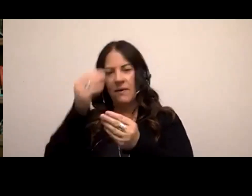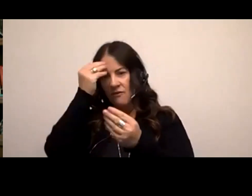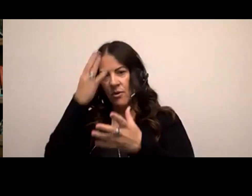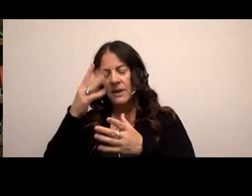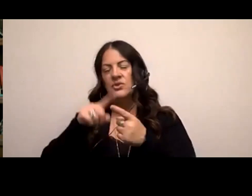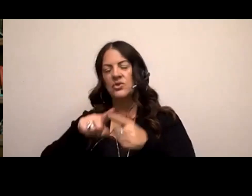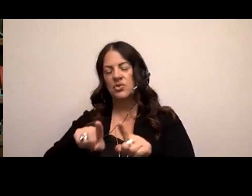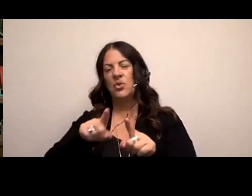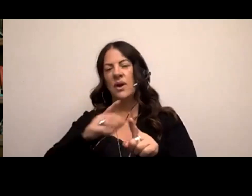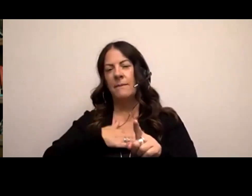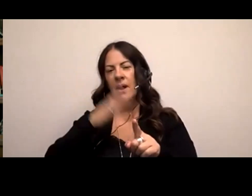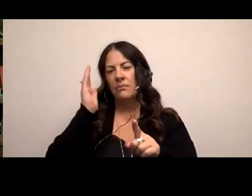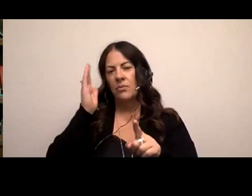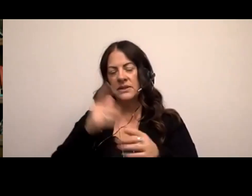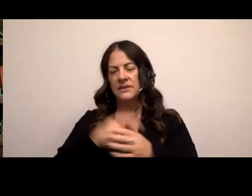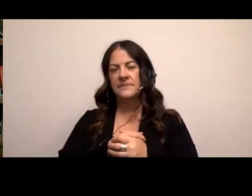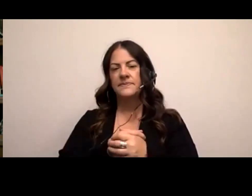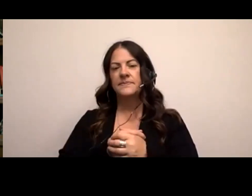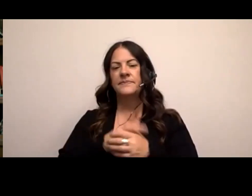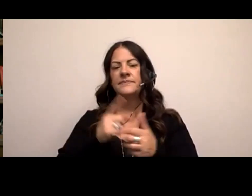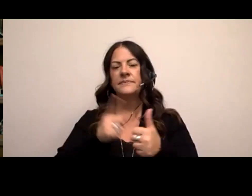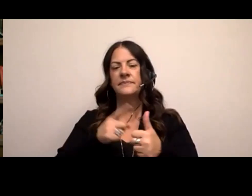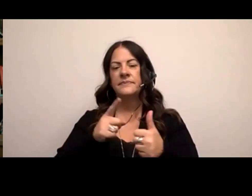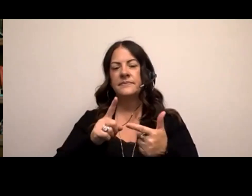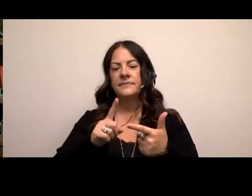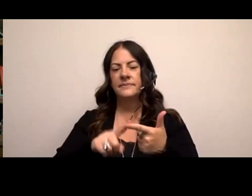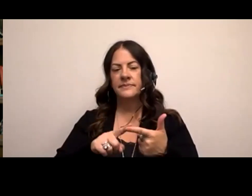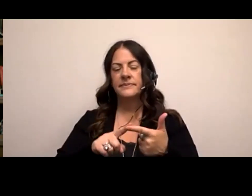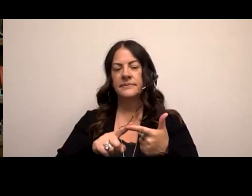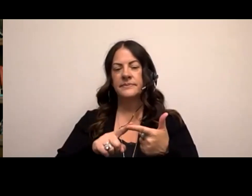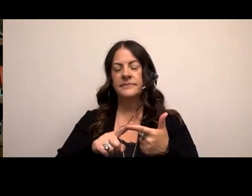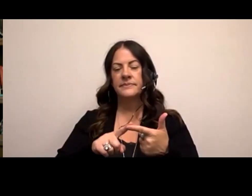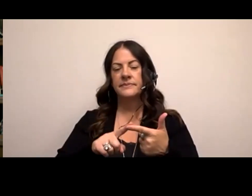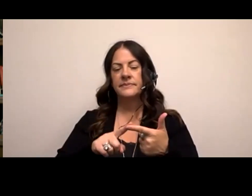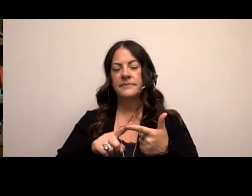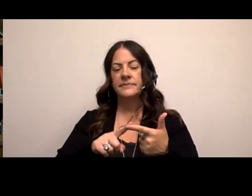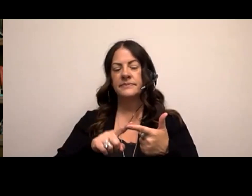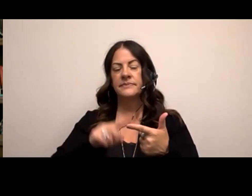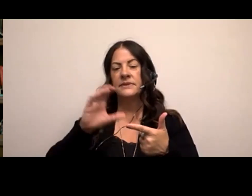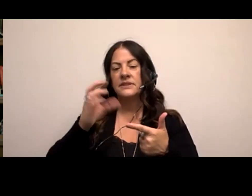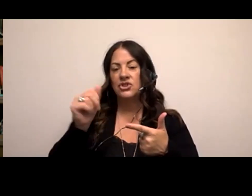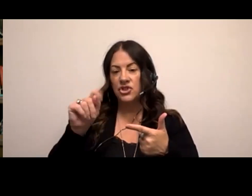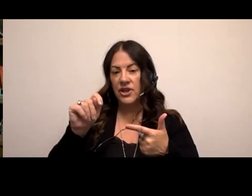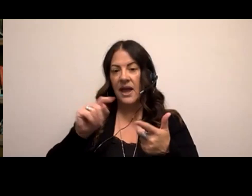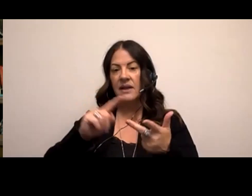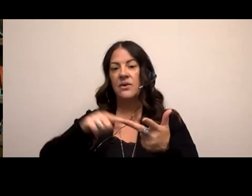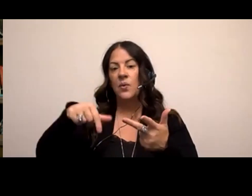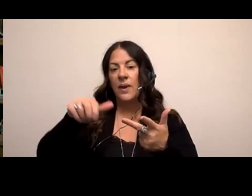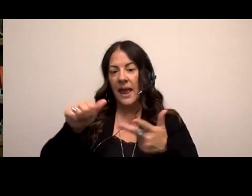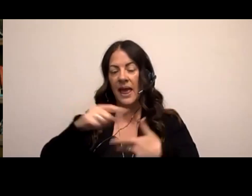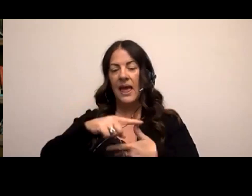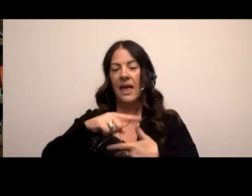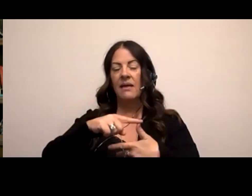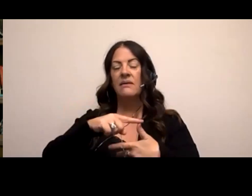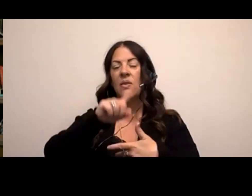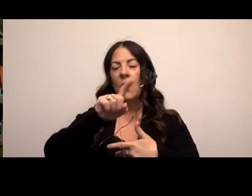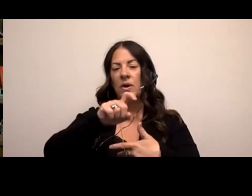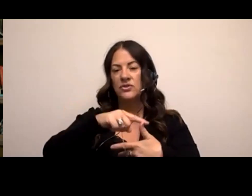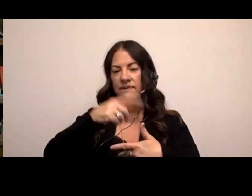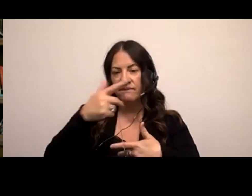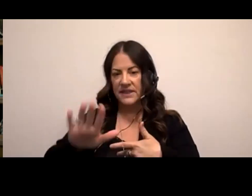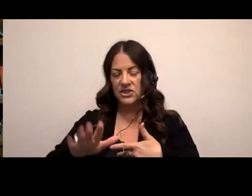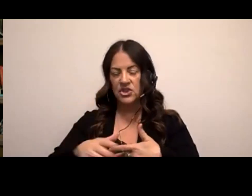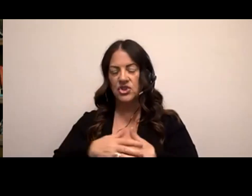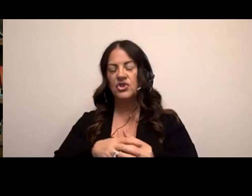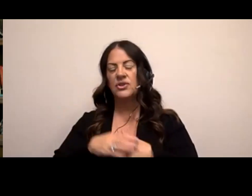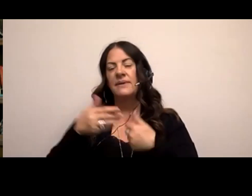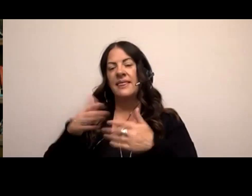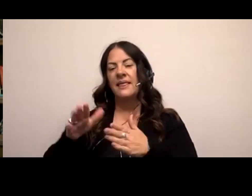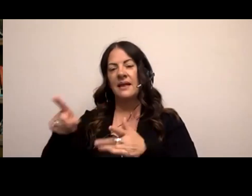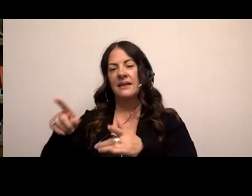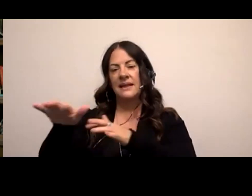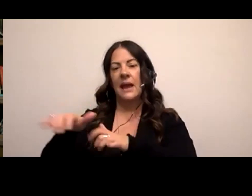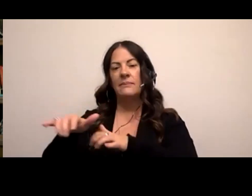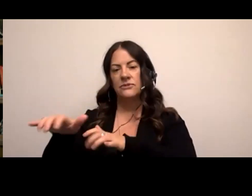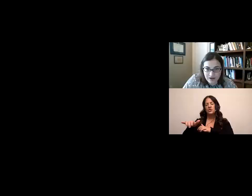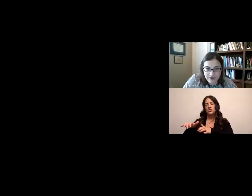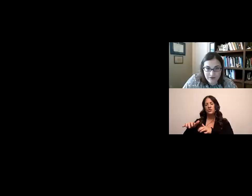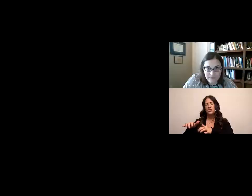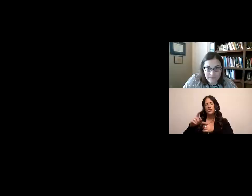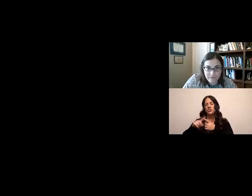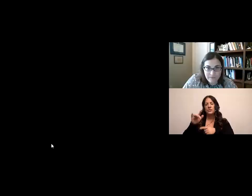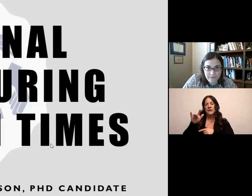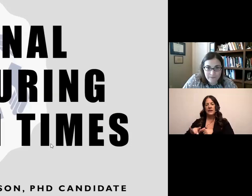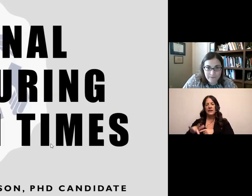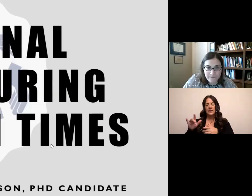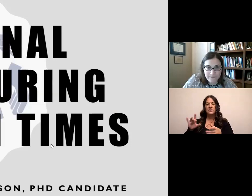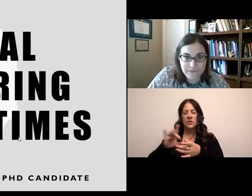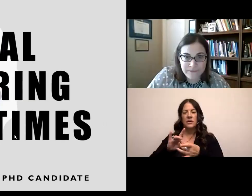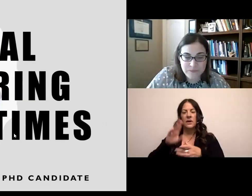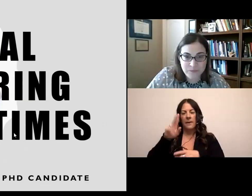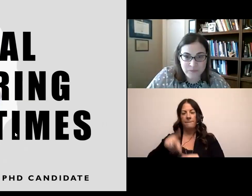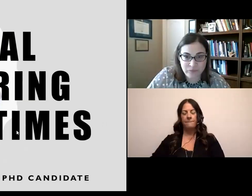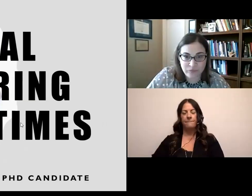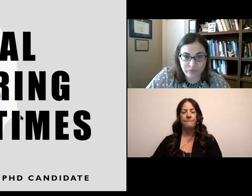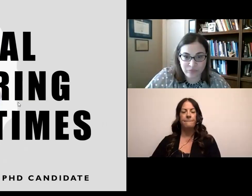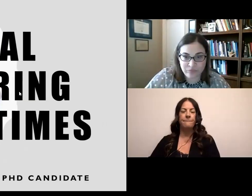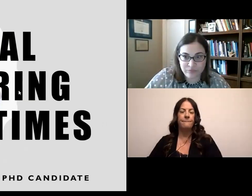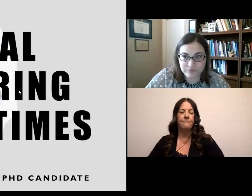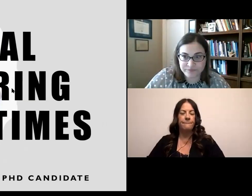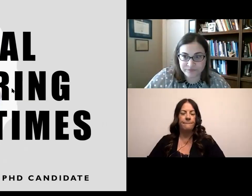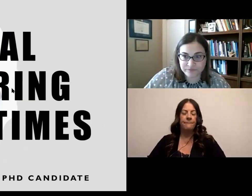PRESURVEY AND CHAT BOX AND Q AND A SO I'M GOING TO SHARE MY SCREEN AGAIN.